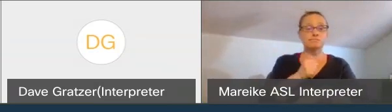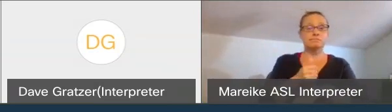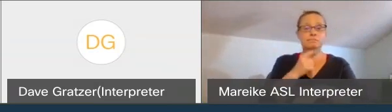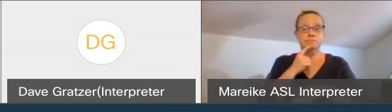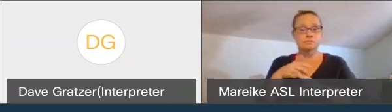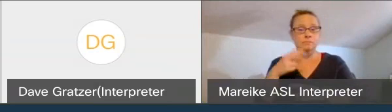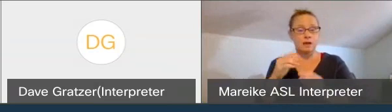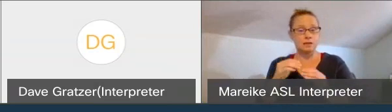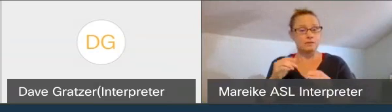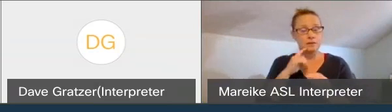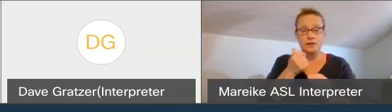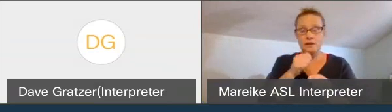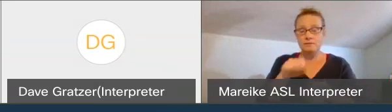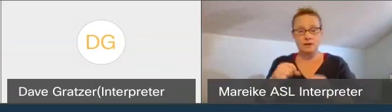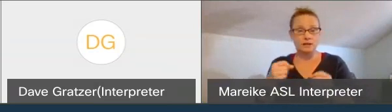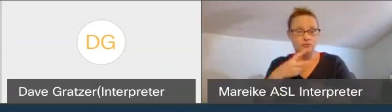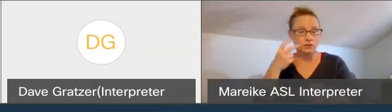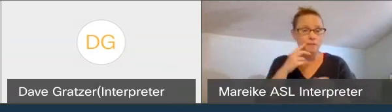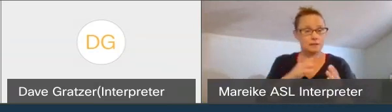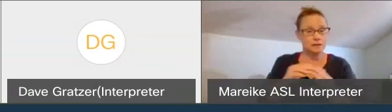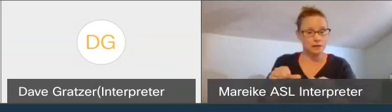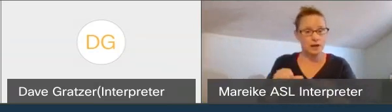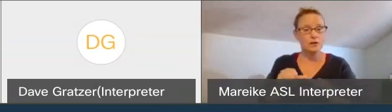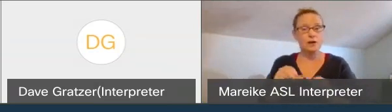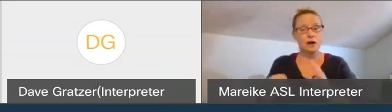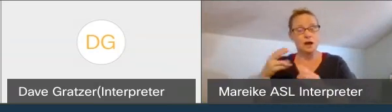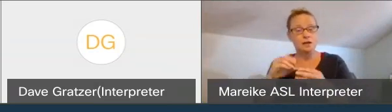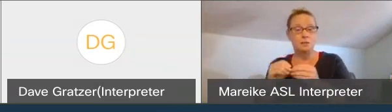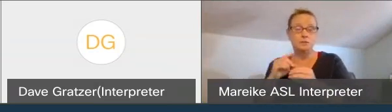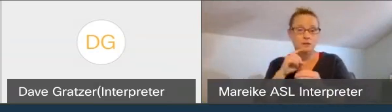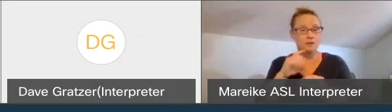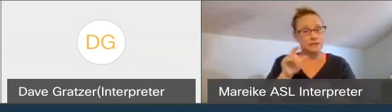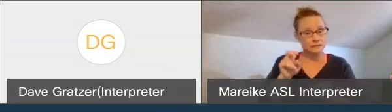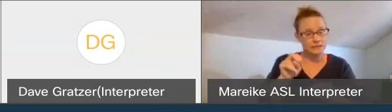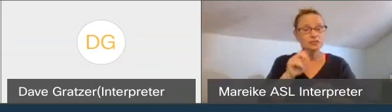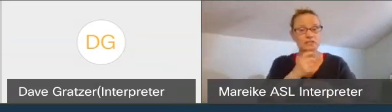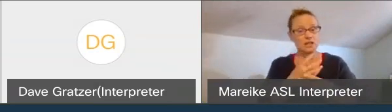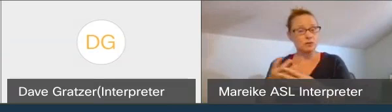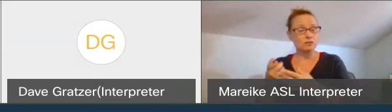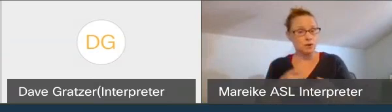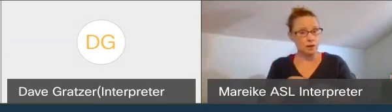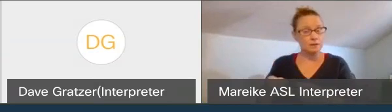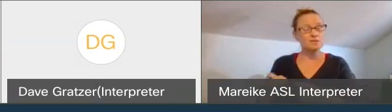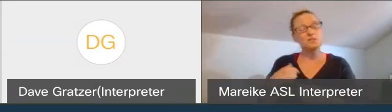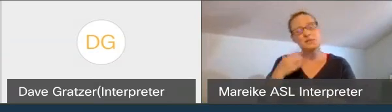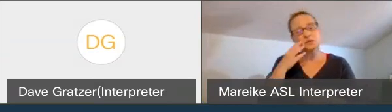on any violation of crime in the downtown area. High numbers of citations and arrests were made. And as we've known from the beginning,